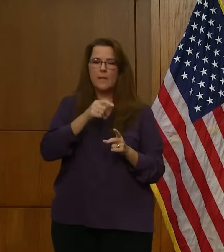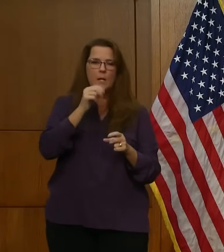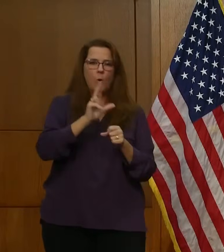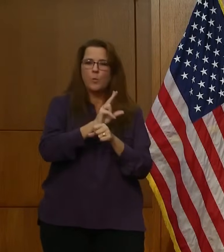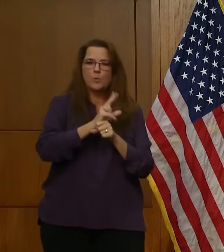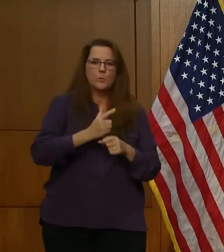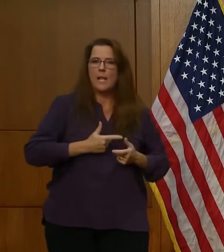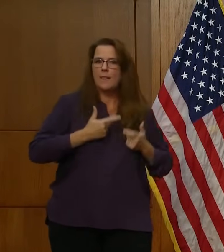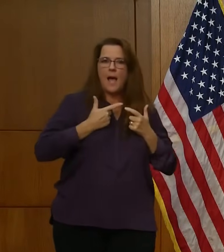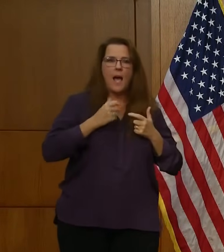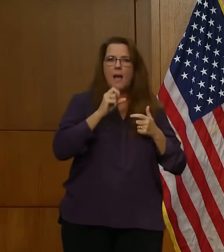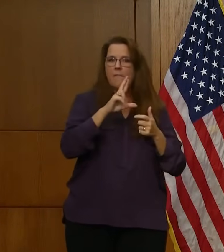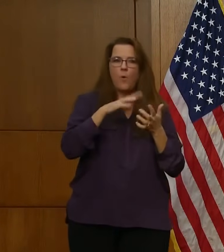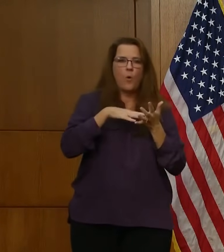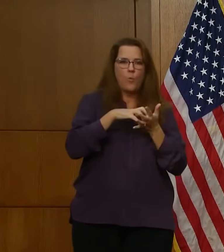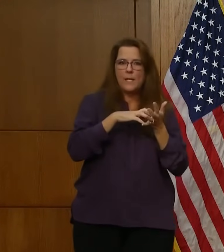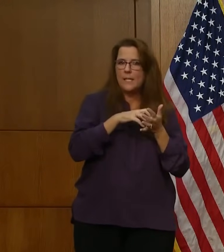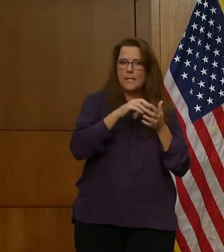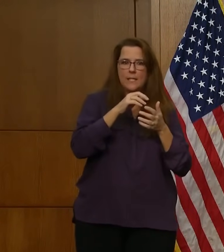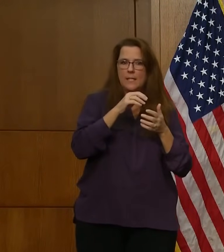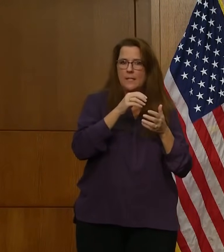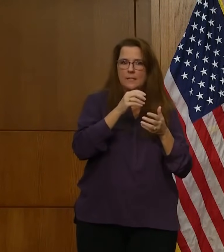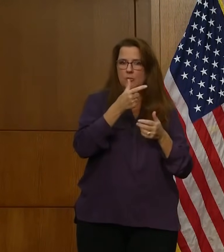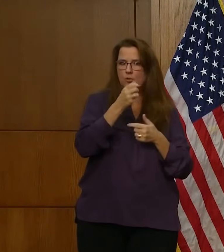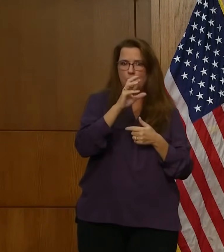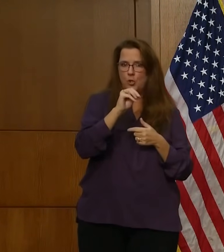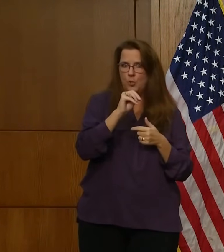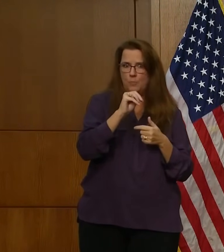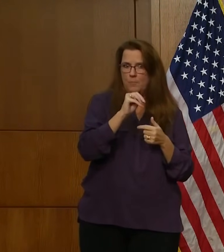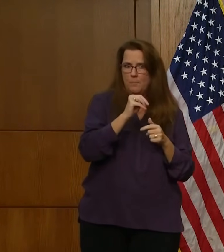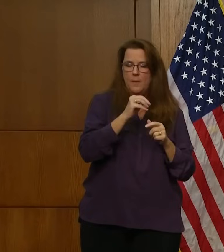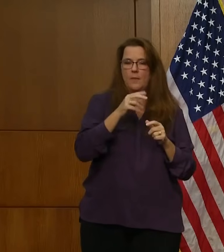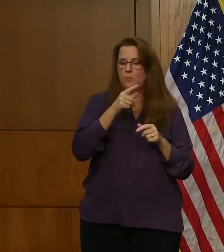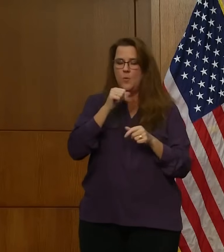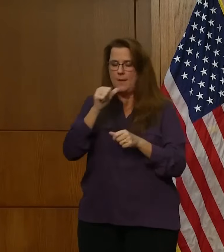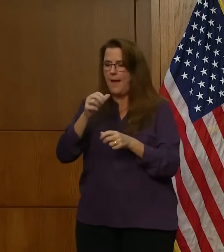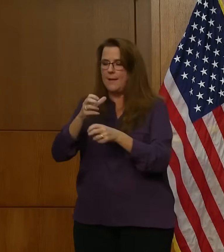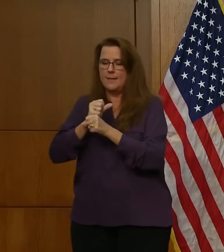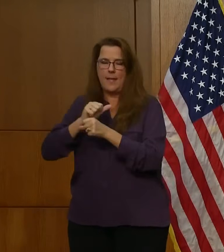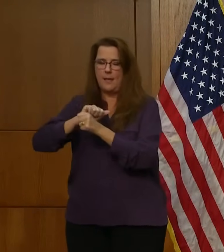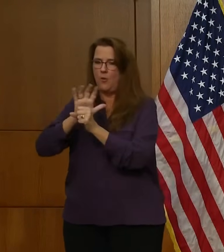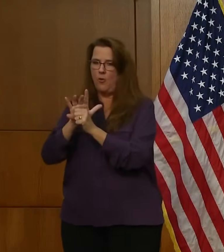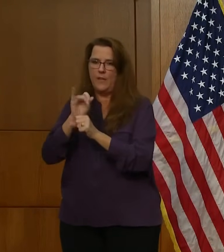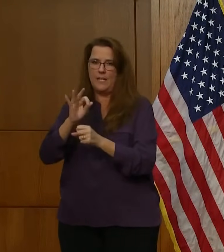FACT, THIS VACCINE DOES NOT USE